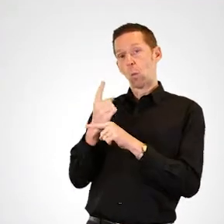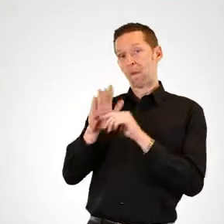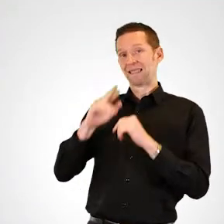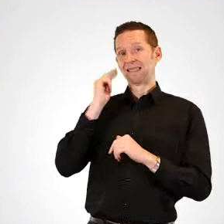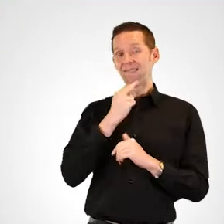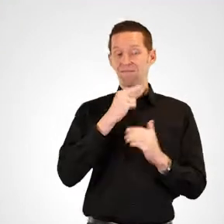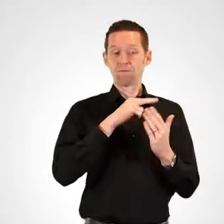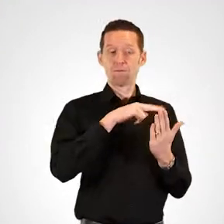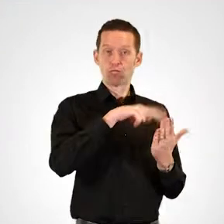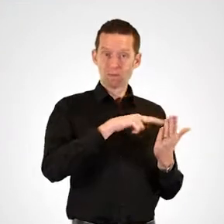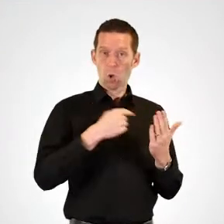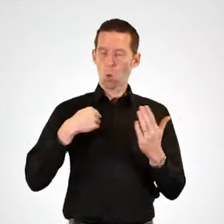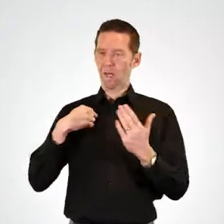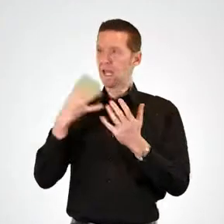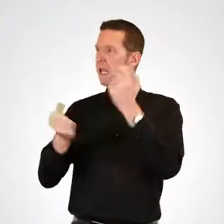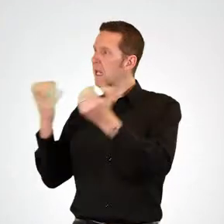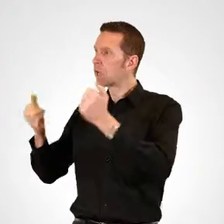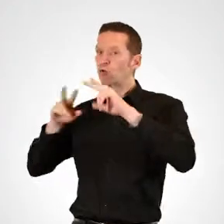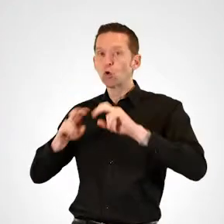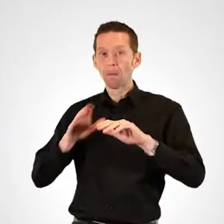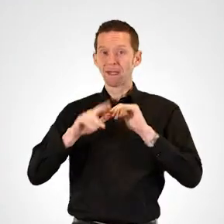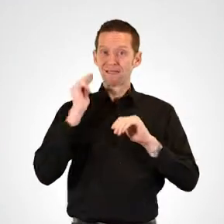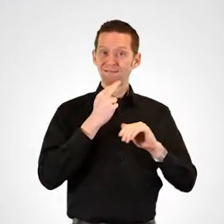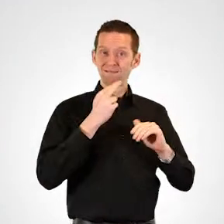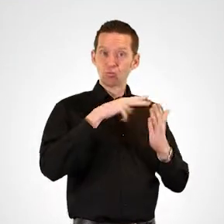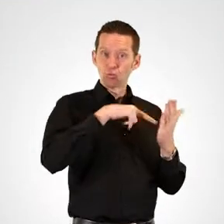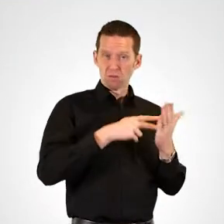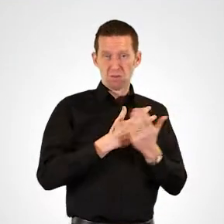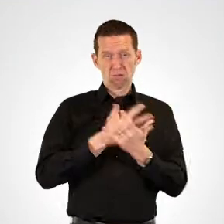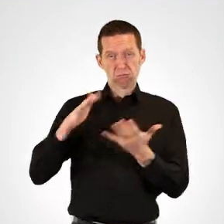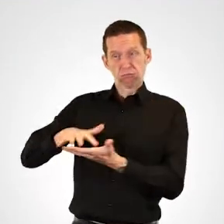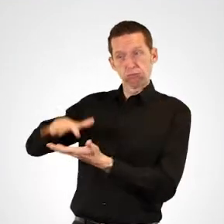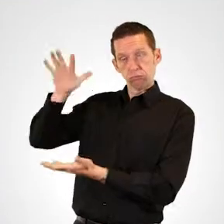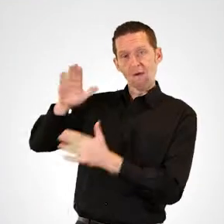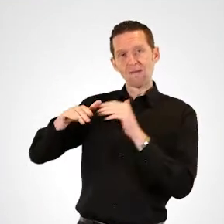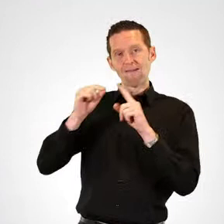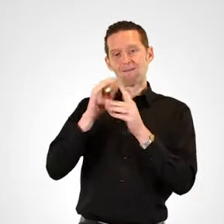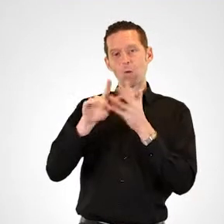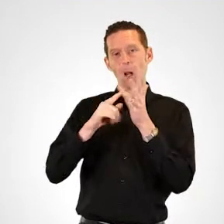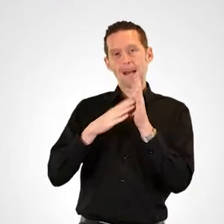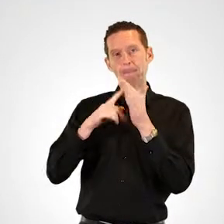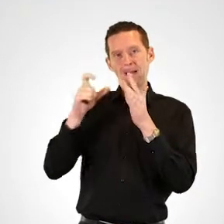When we look at the research on deaf readers, we have far more research on phonemic awareness abilities